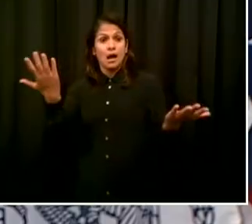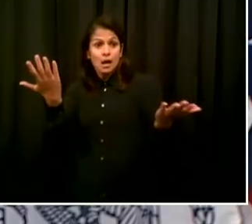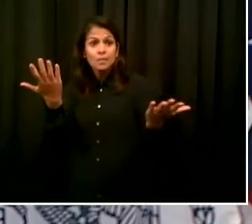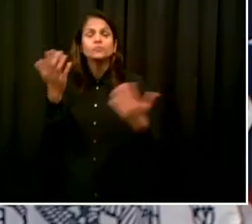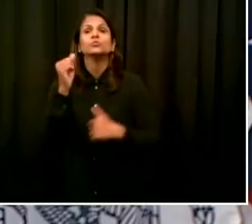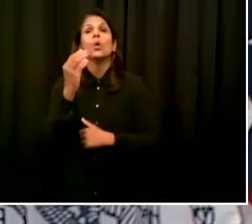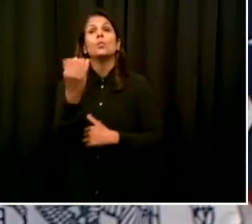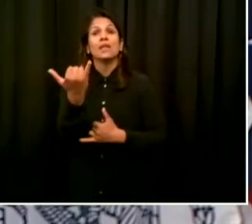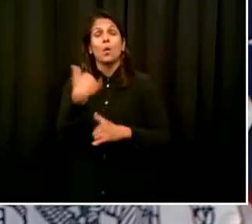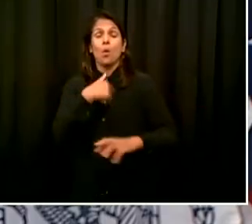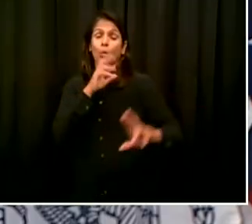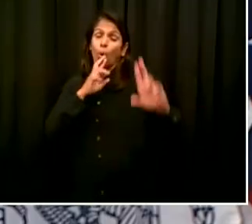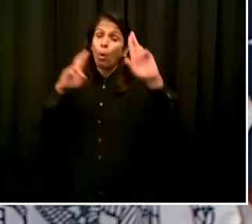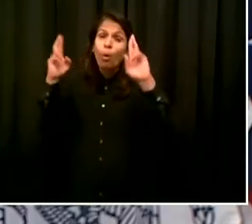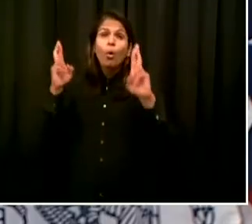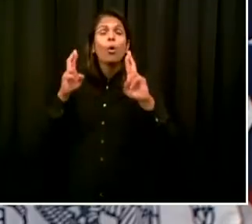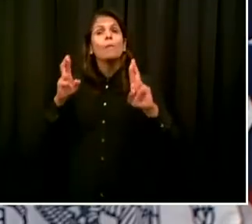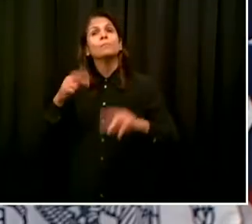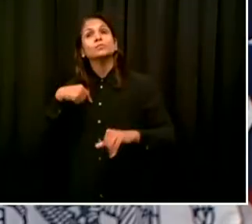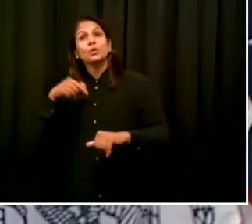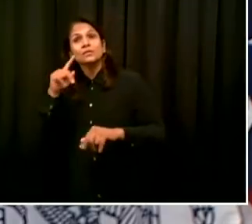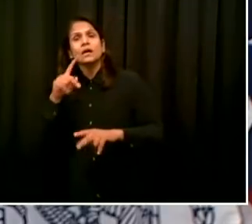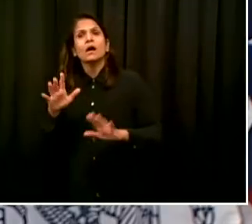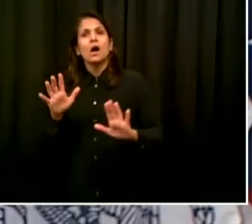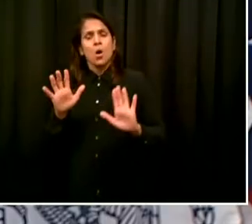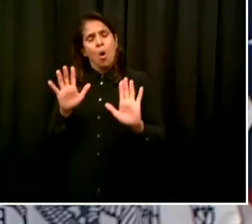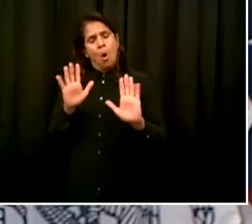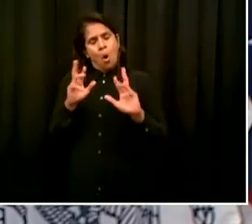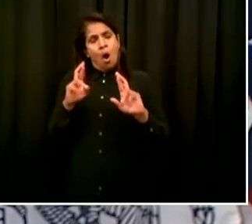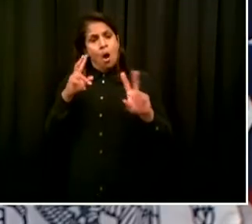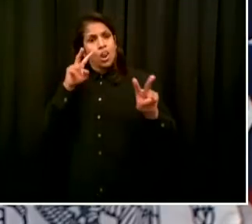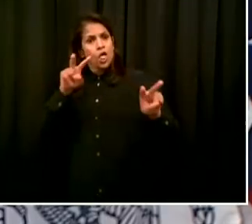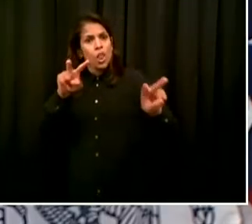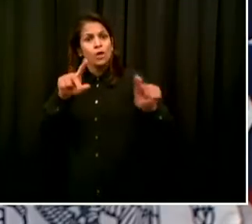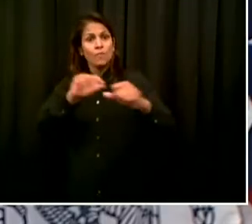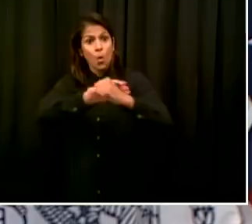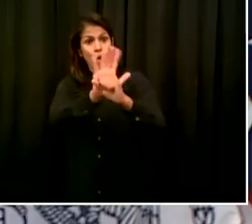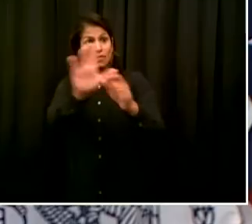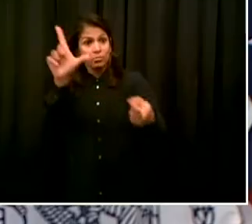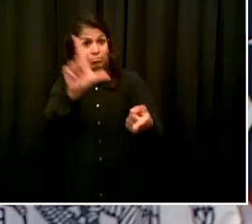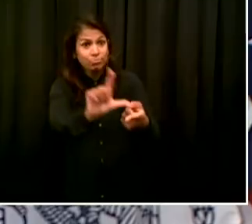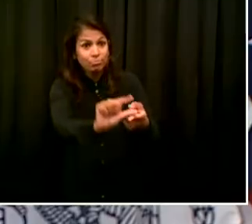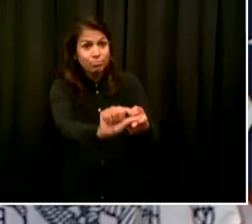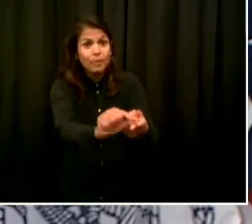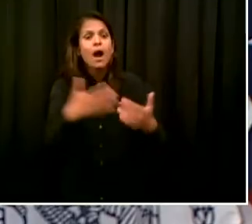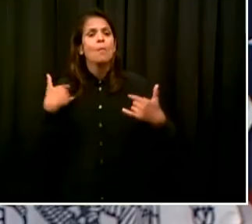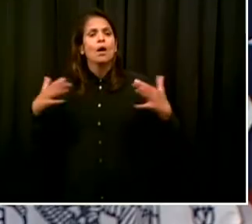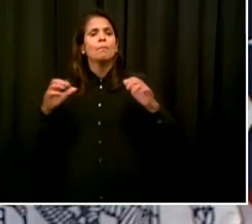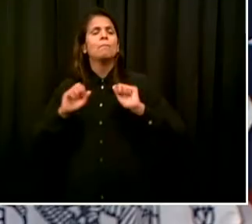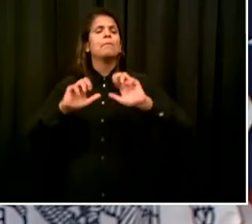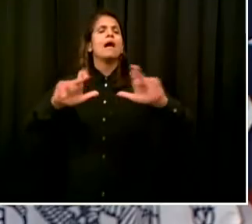WHILE. I DO PRAY FOR AND EXPECT THE VACCINE IN THE SPRING THAT WILL